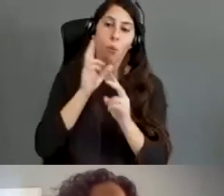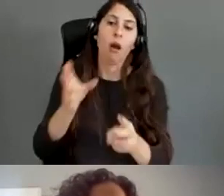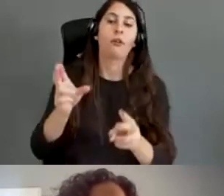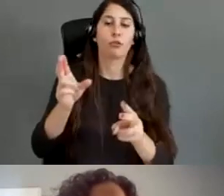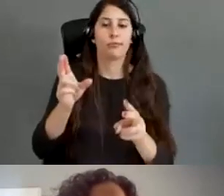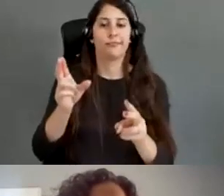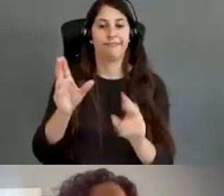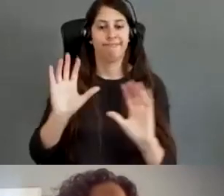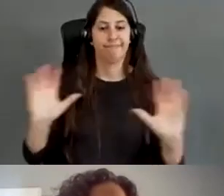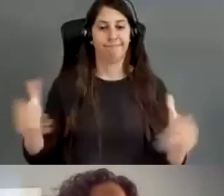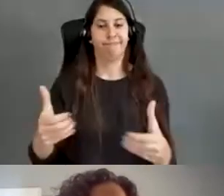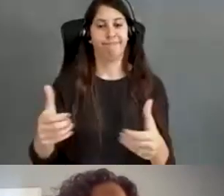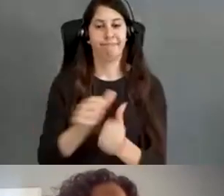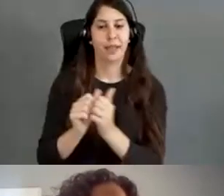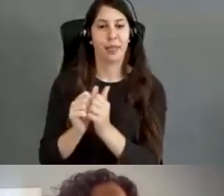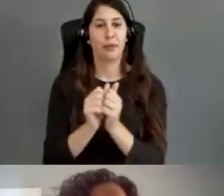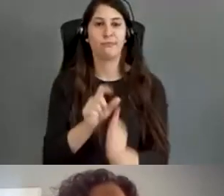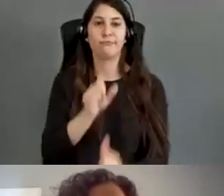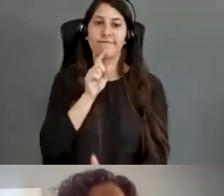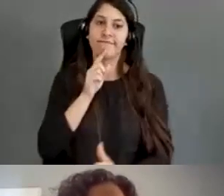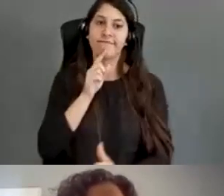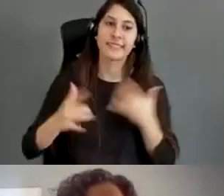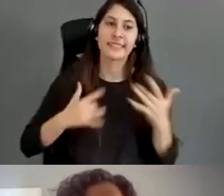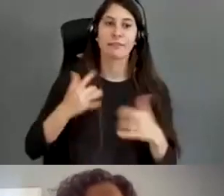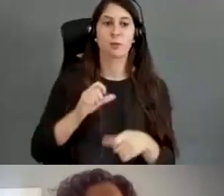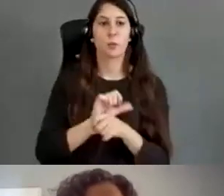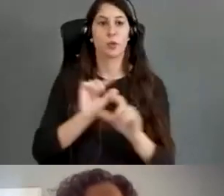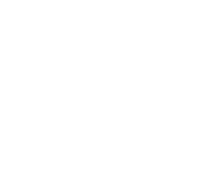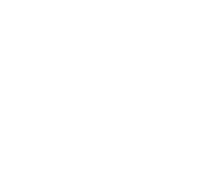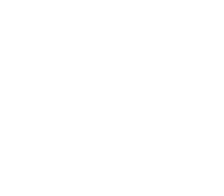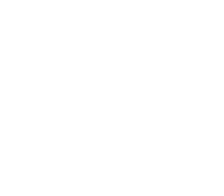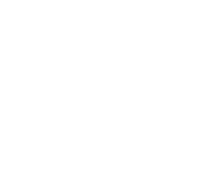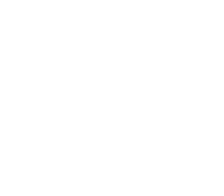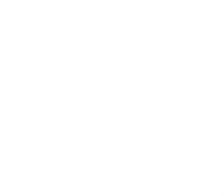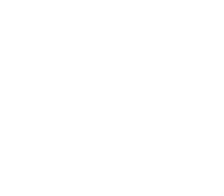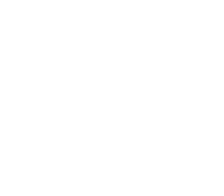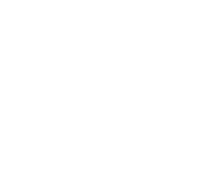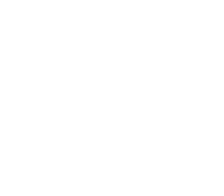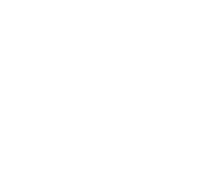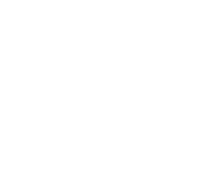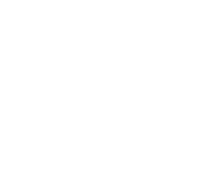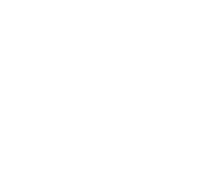and really excited for these working group conversations. Thank you.